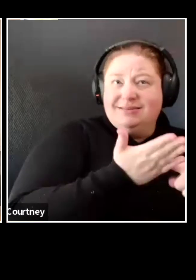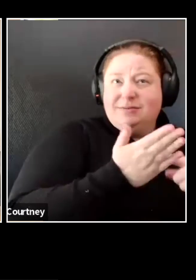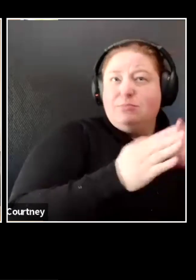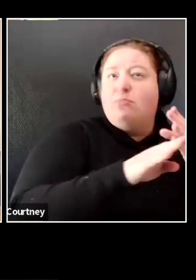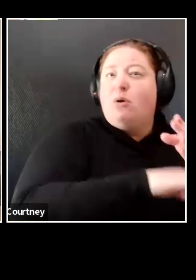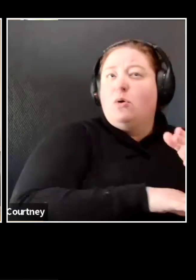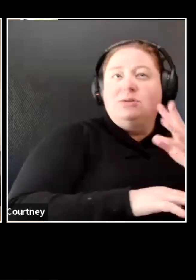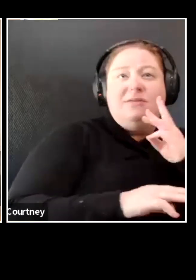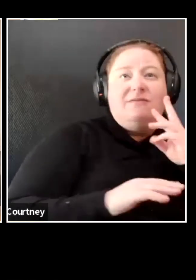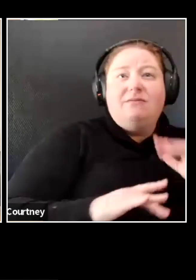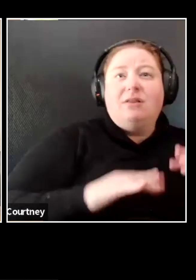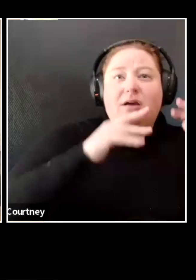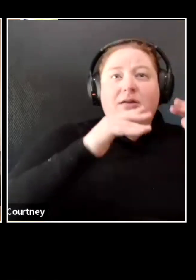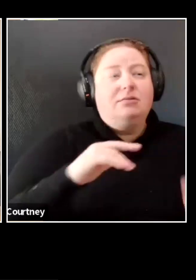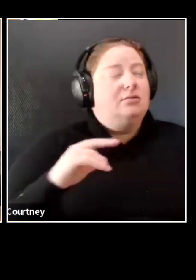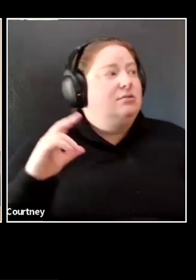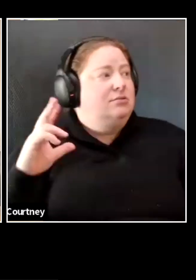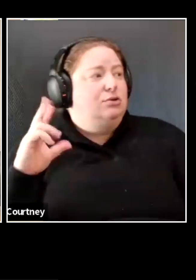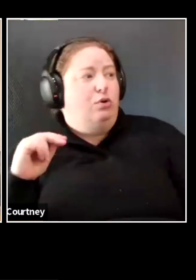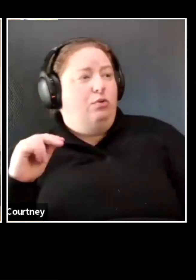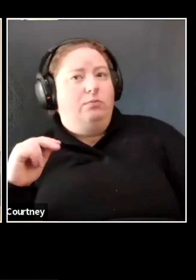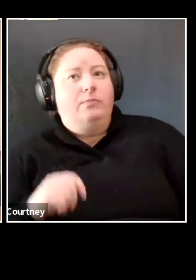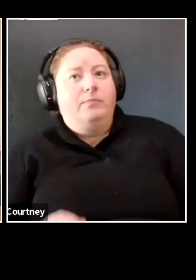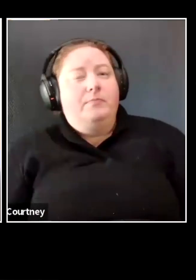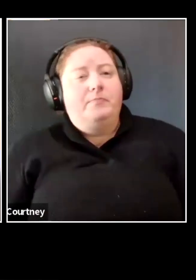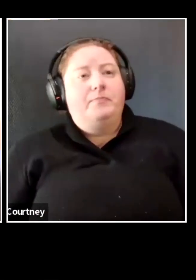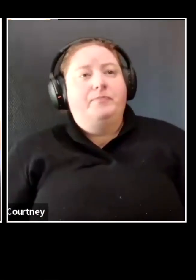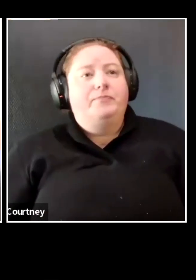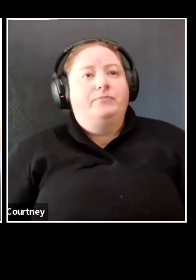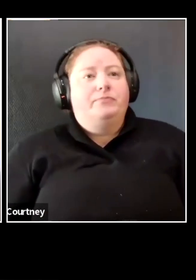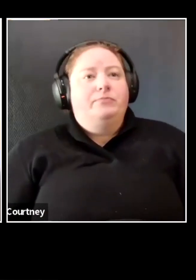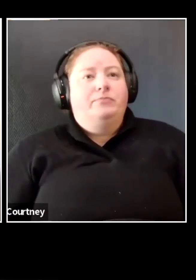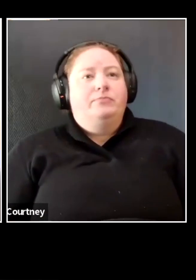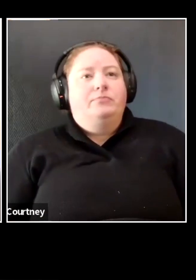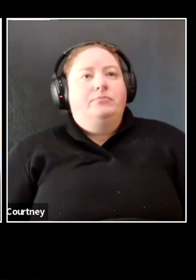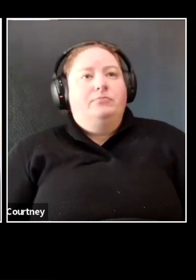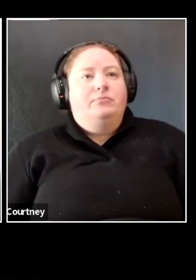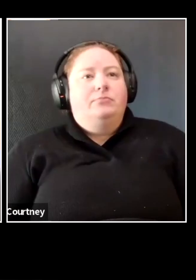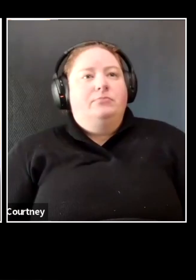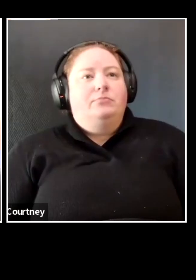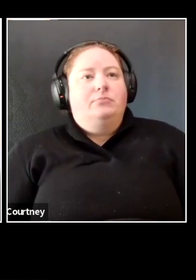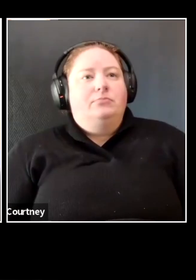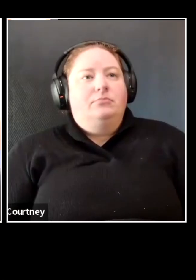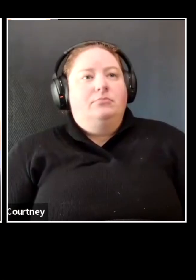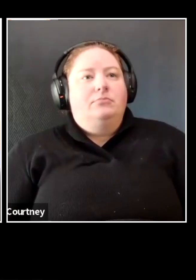How did you come?